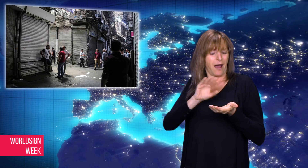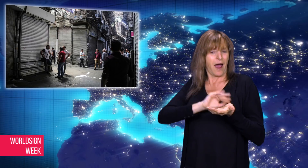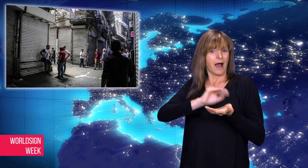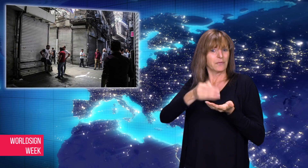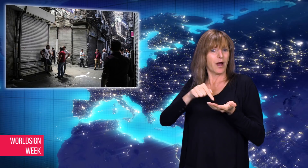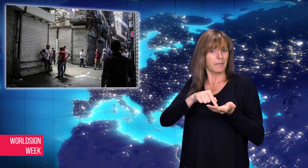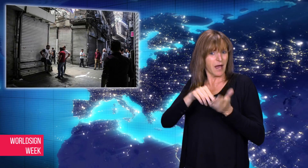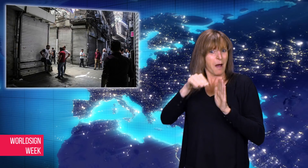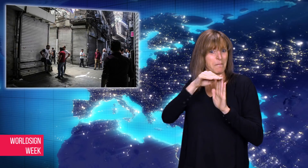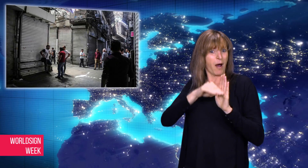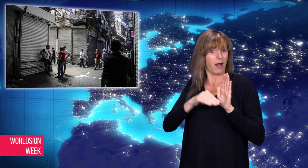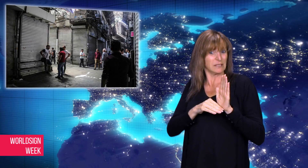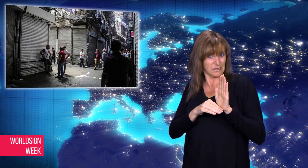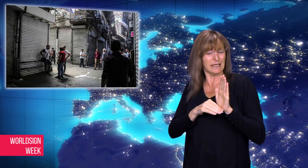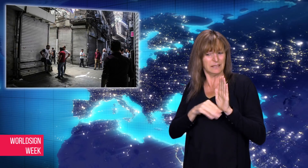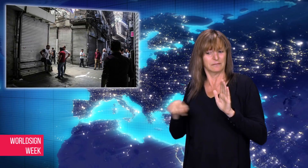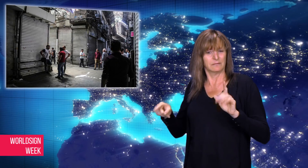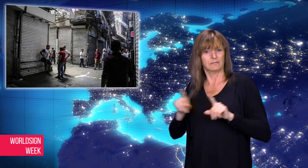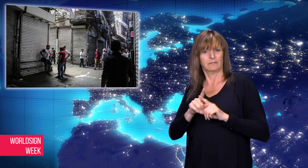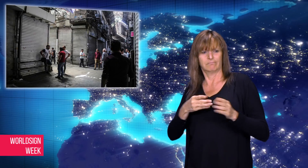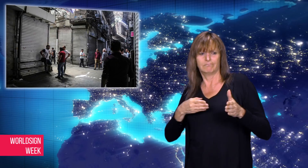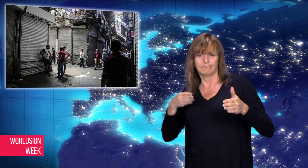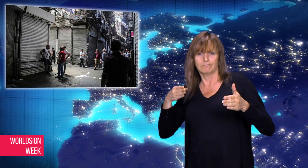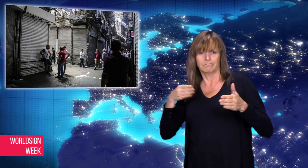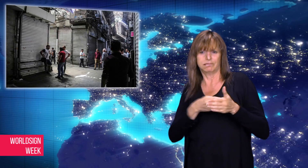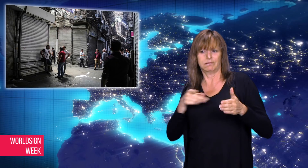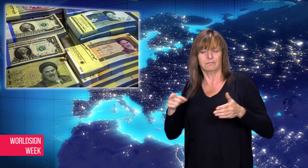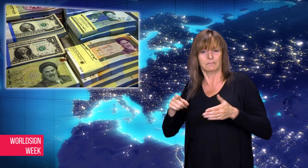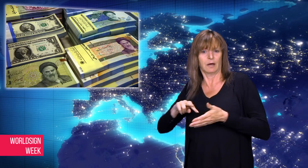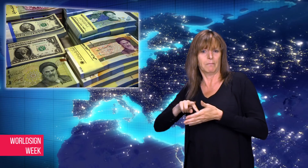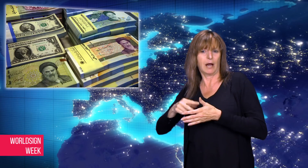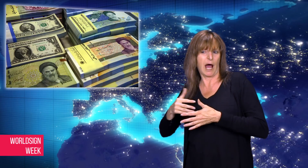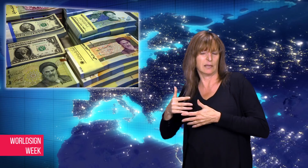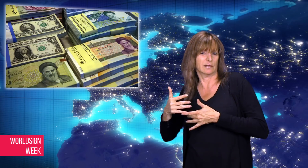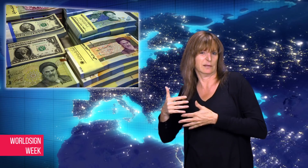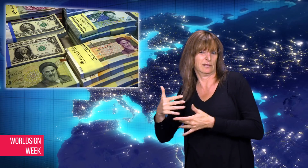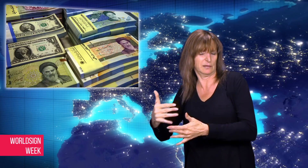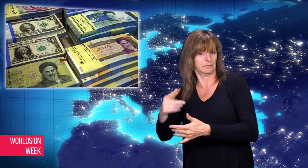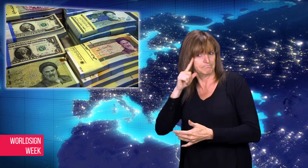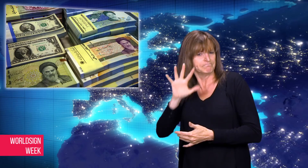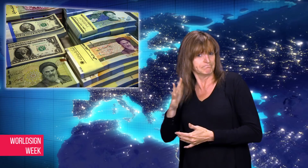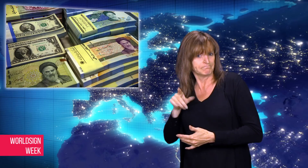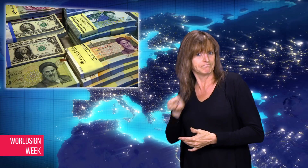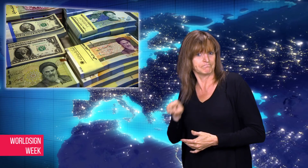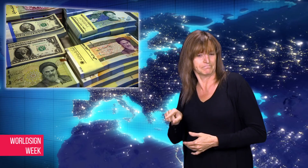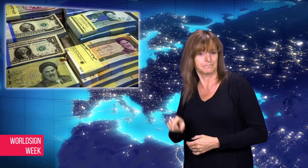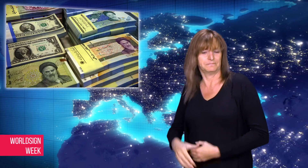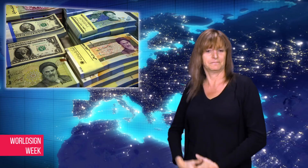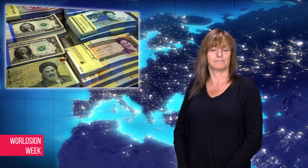however, blames the current financial